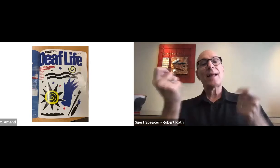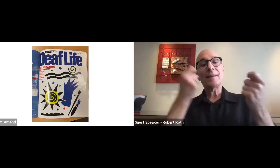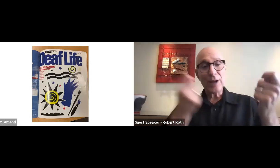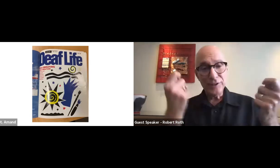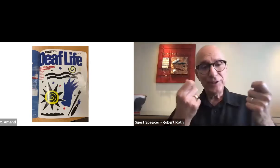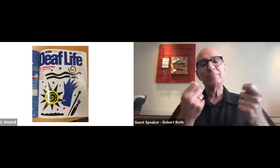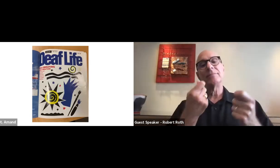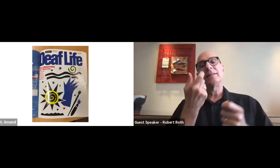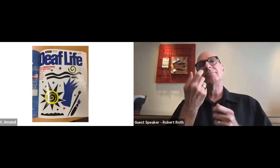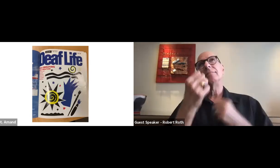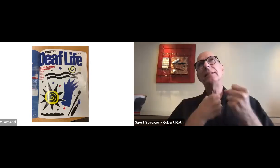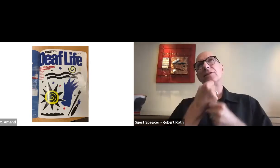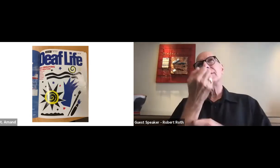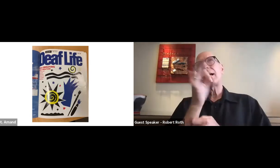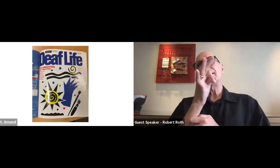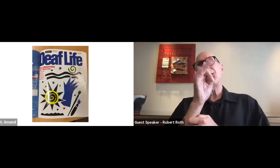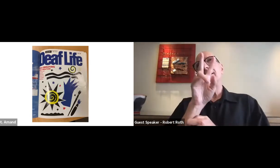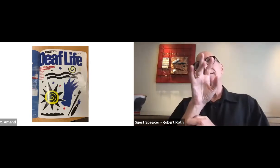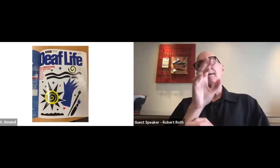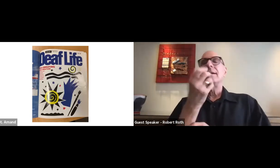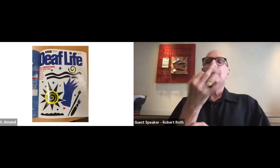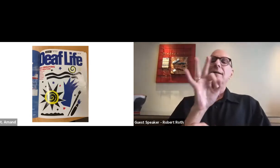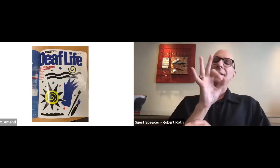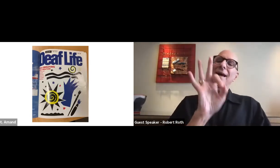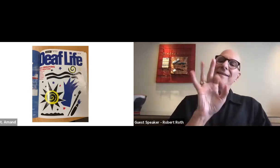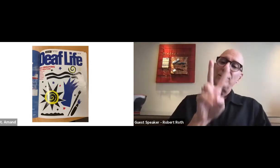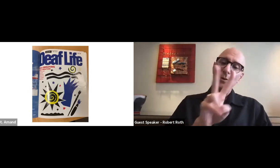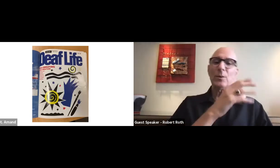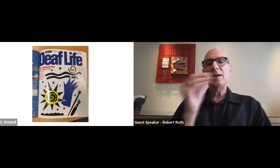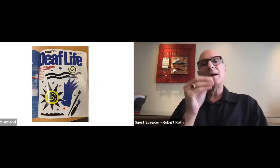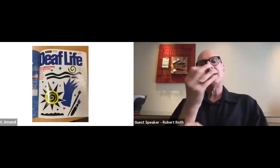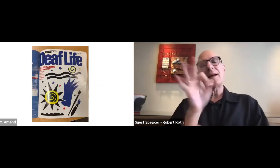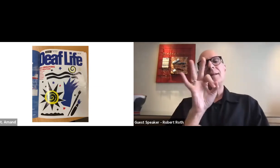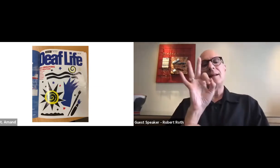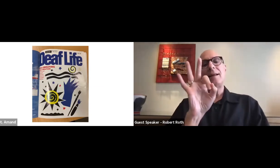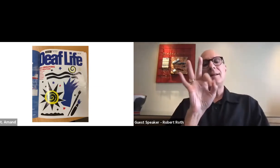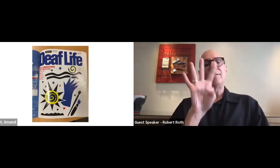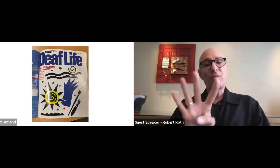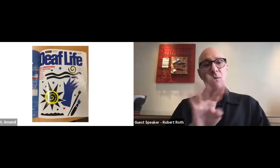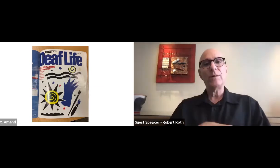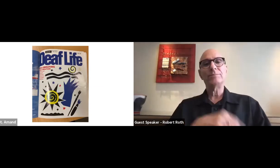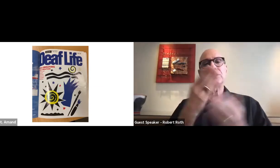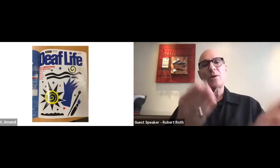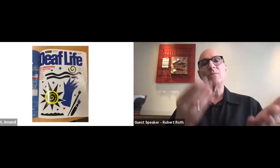as you can see here. This was a celebration. What was that? 1992